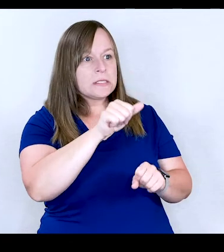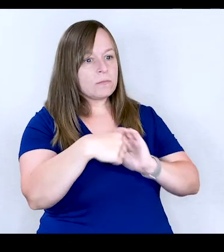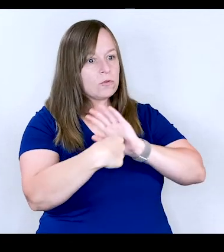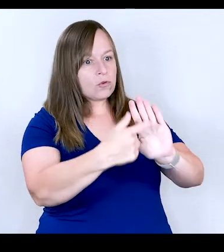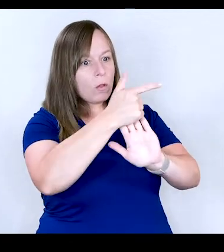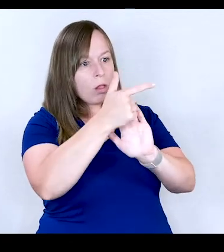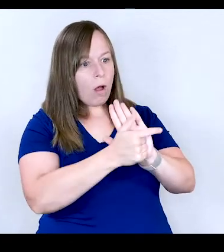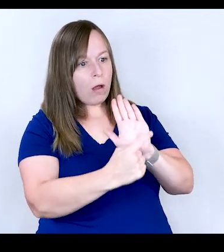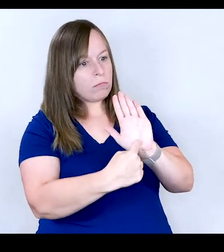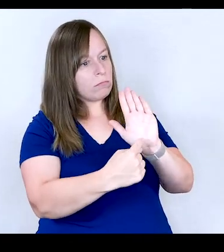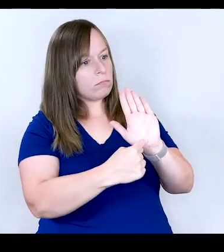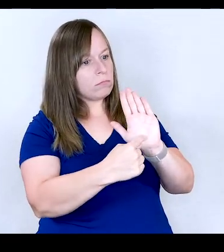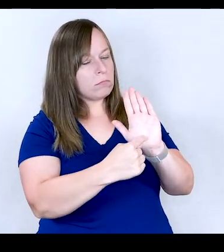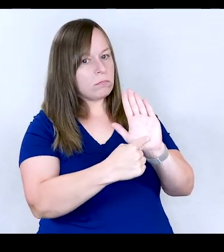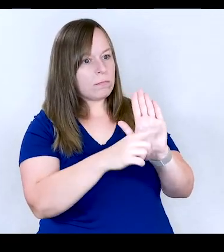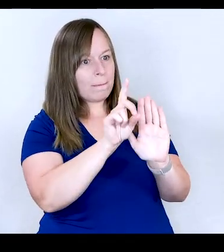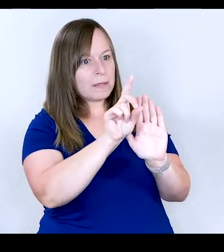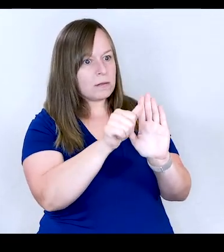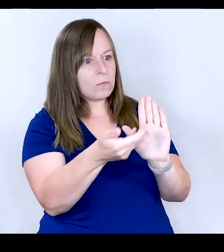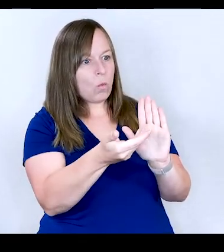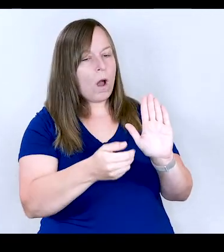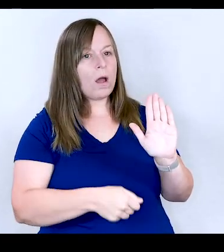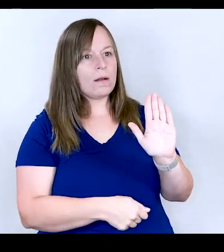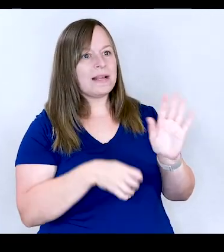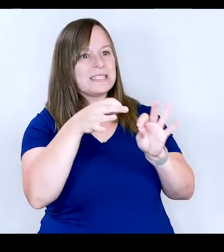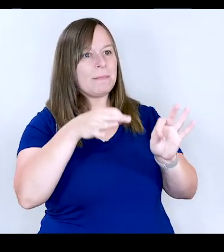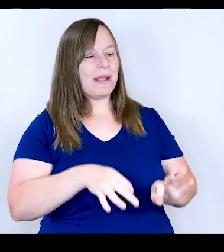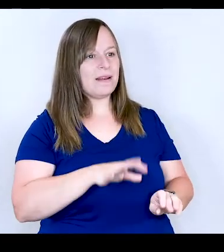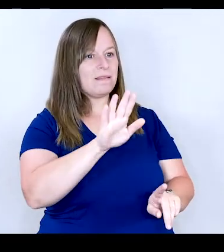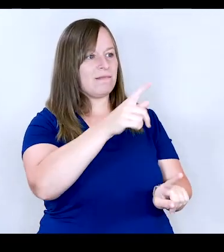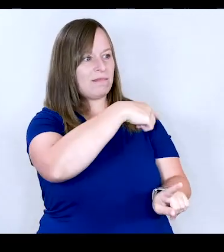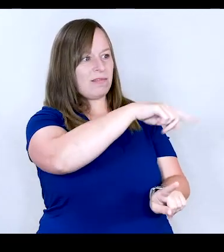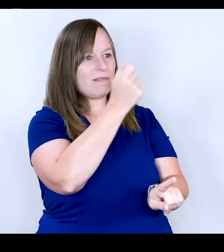the law and show what the disability is and really explain it in terms that was